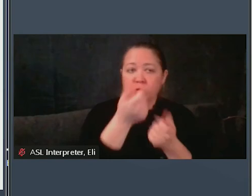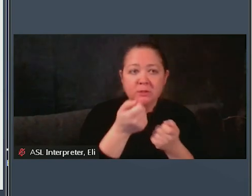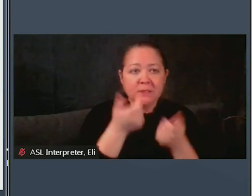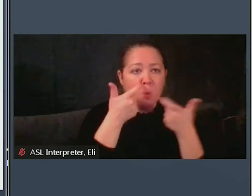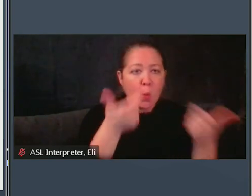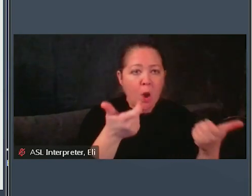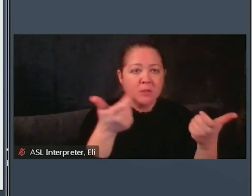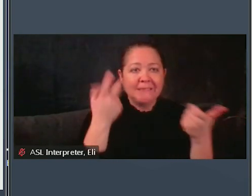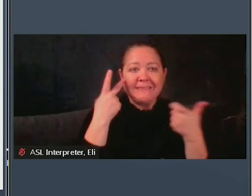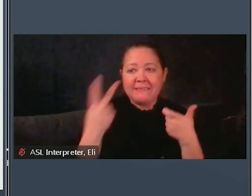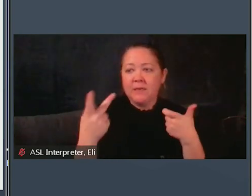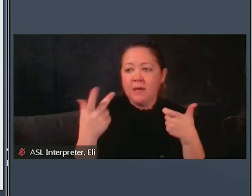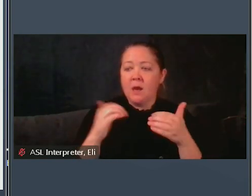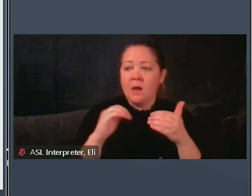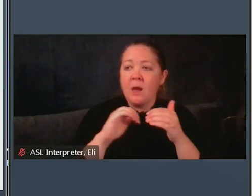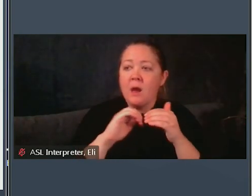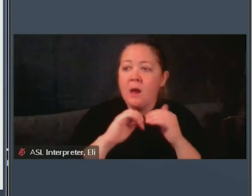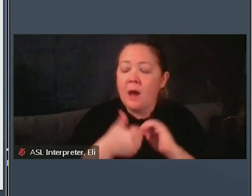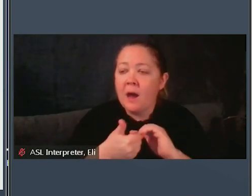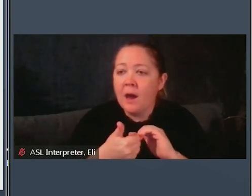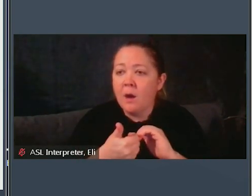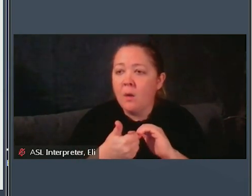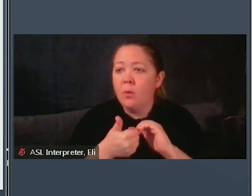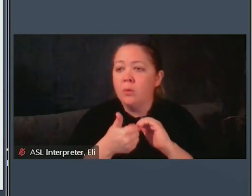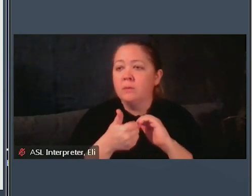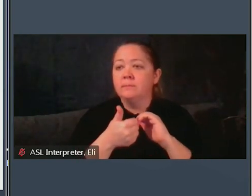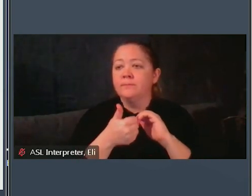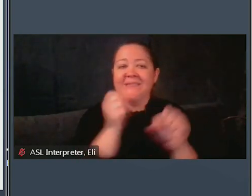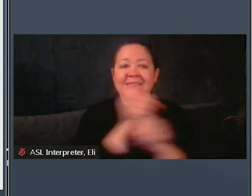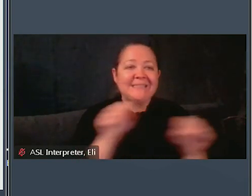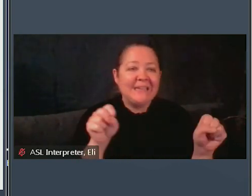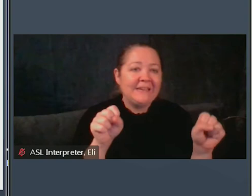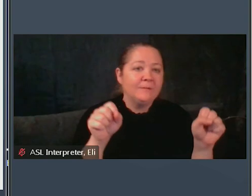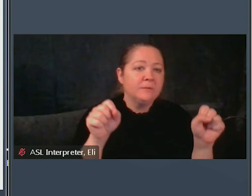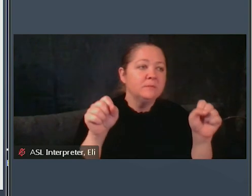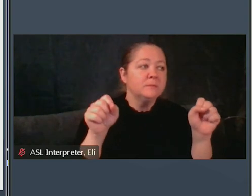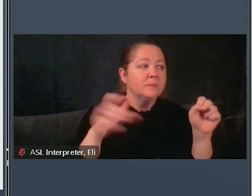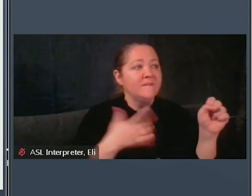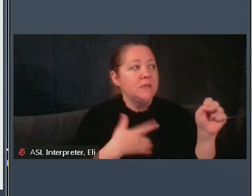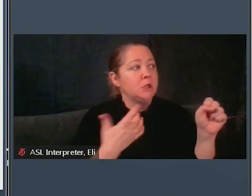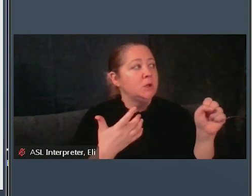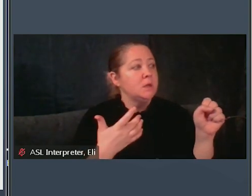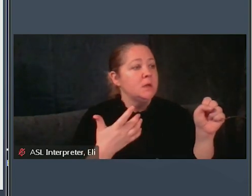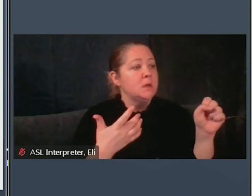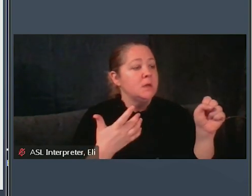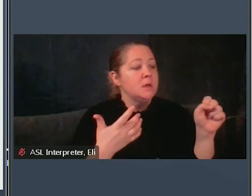where kids can meet their bikes on your lawn, on their lawn. And then two or three days later, come back and pick it up.